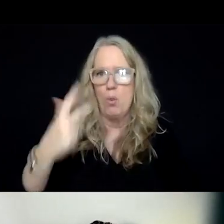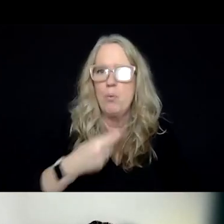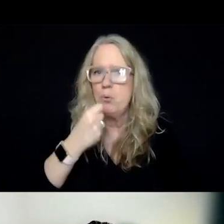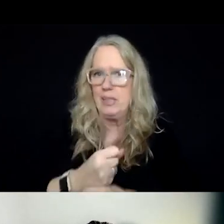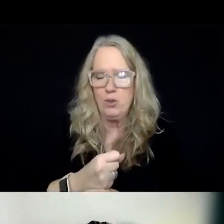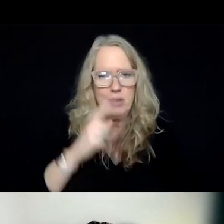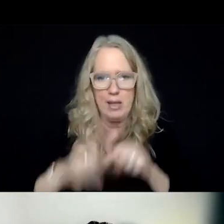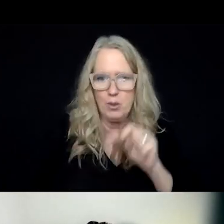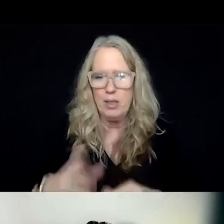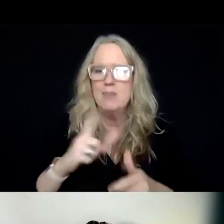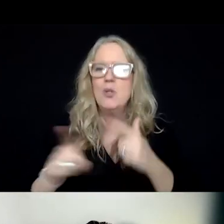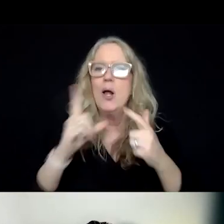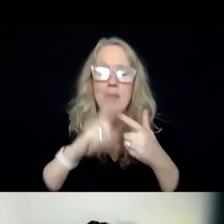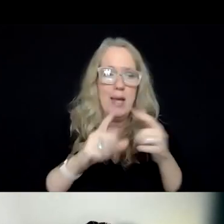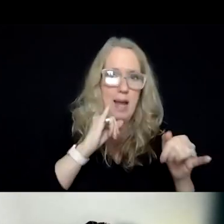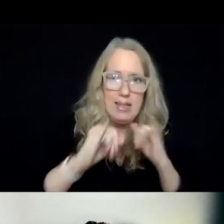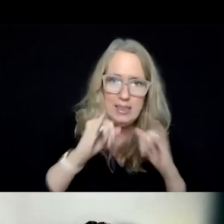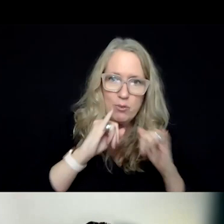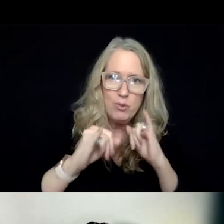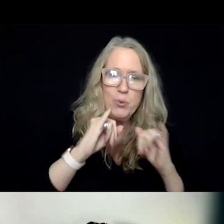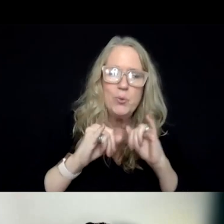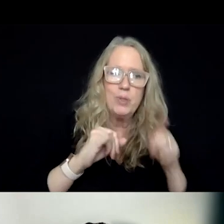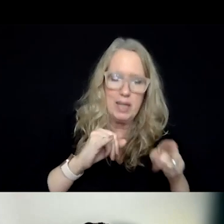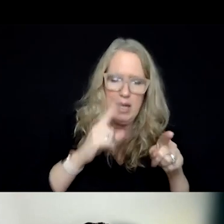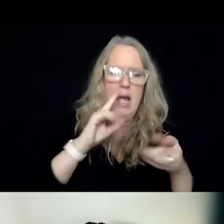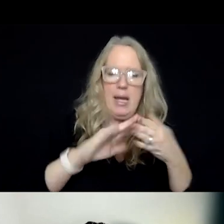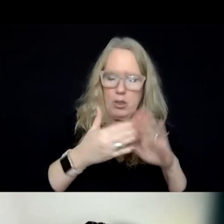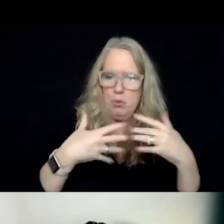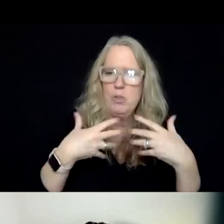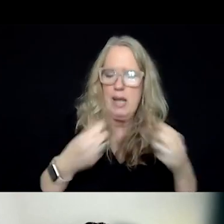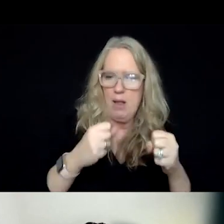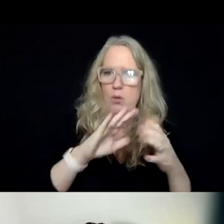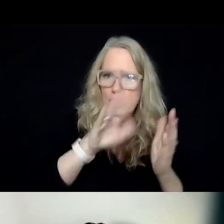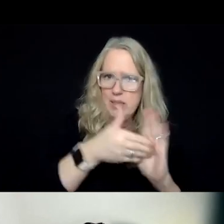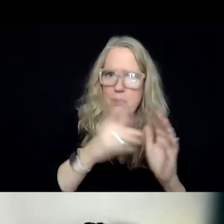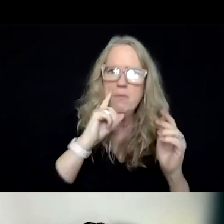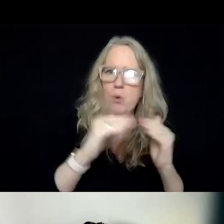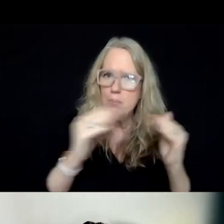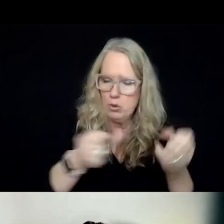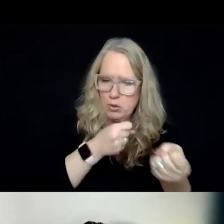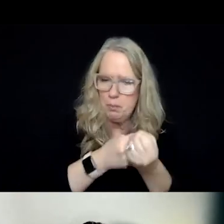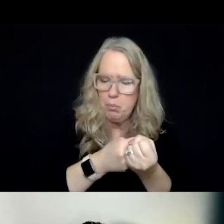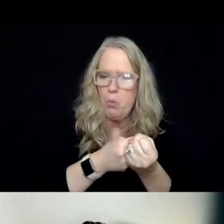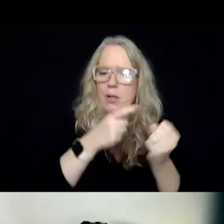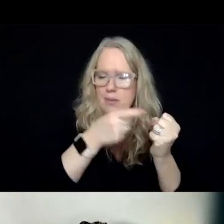SO I INTERVIEWED FOR THE PEER SUPPORT POSITION AND WENT THROUGH